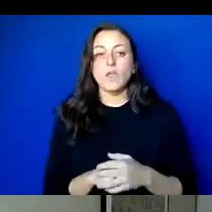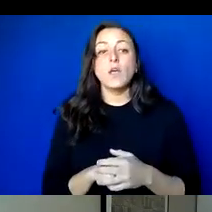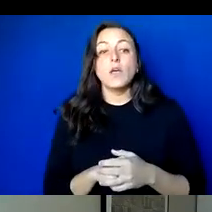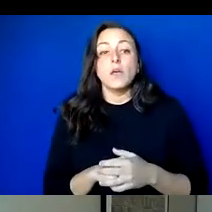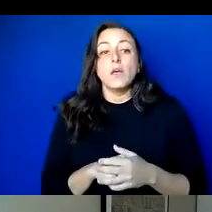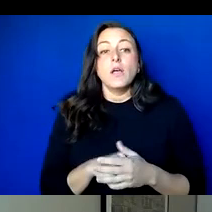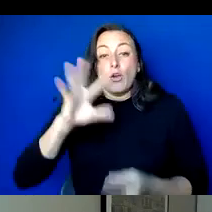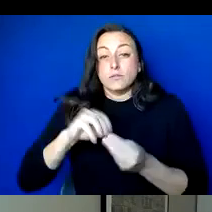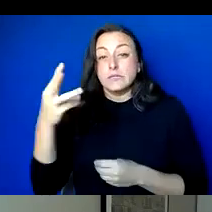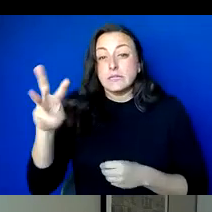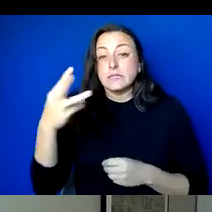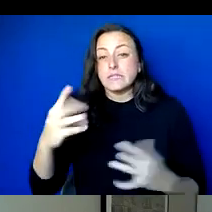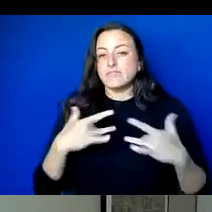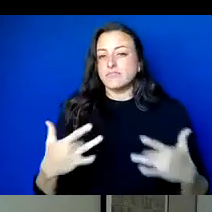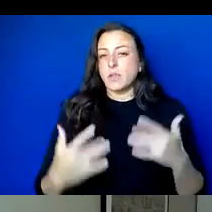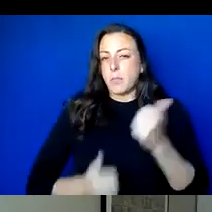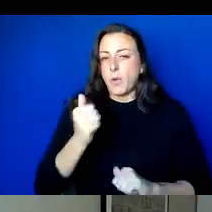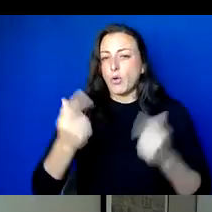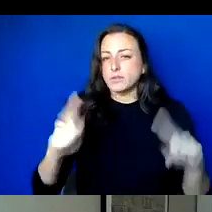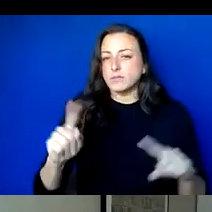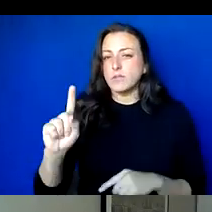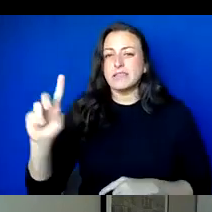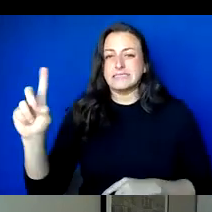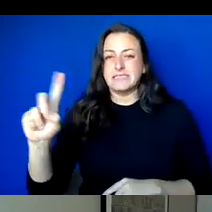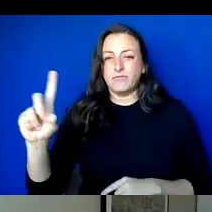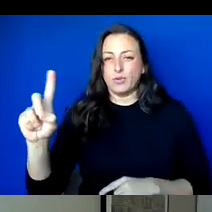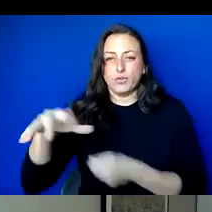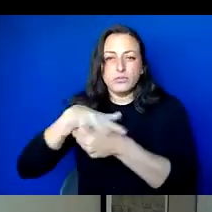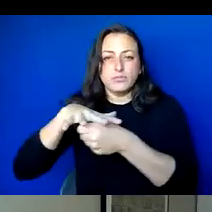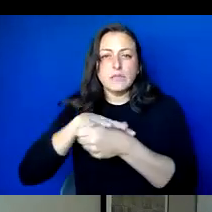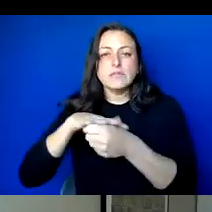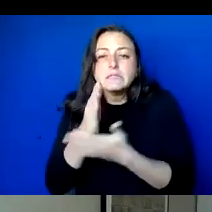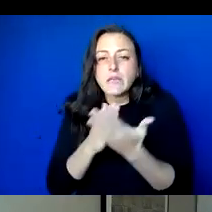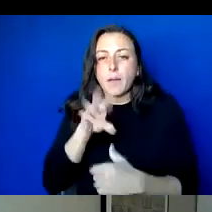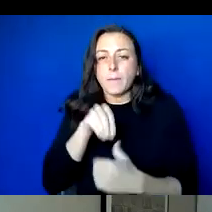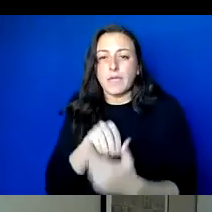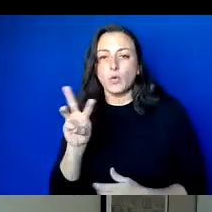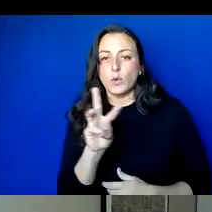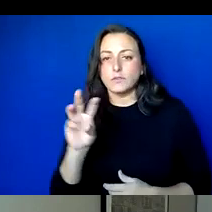Denver area with a small number in the western slope. So right now our goal is to sequence about